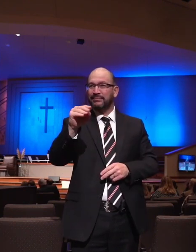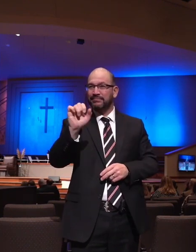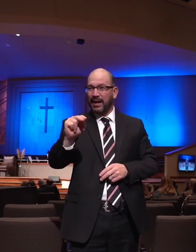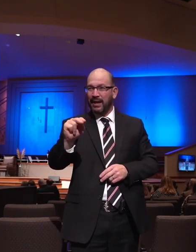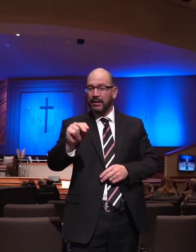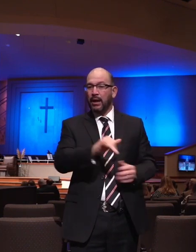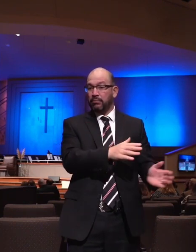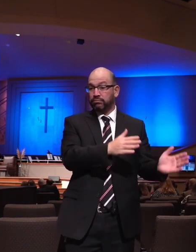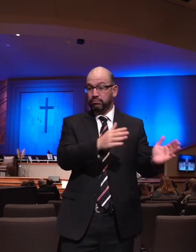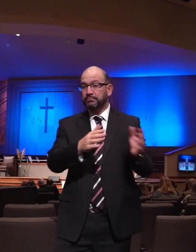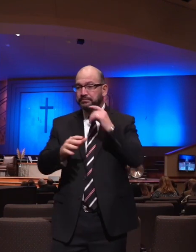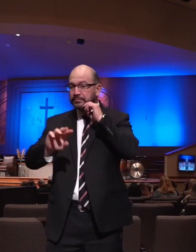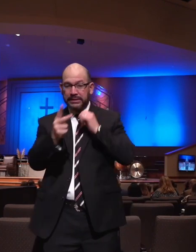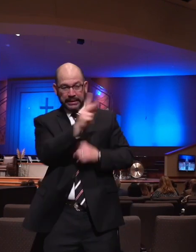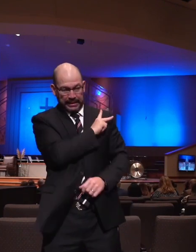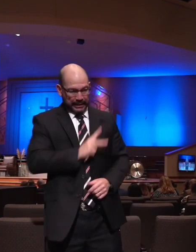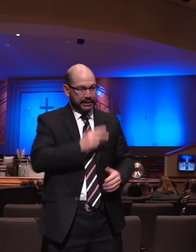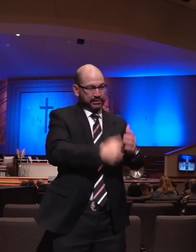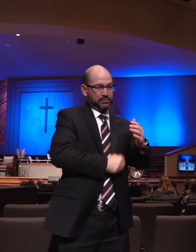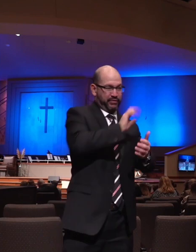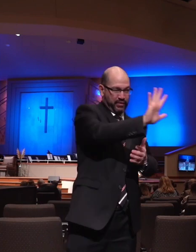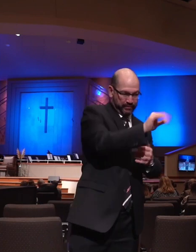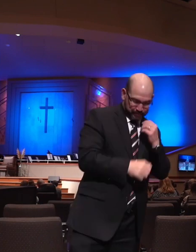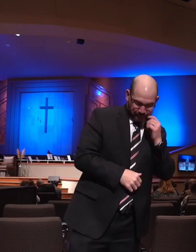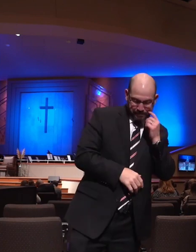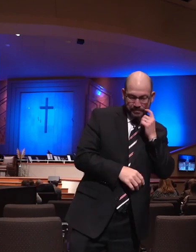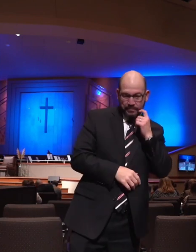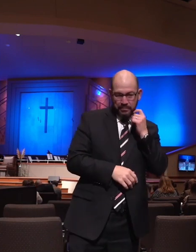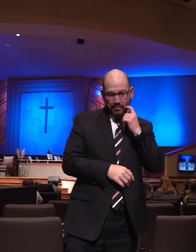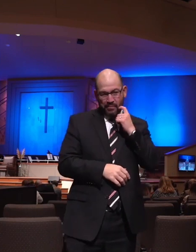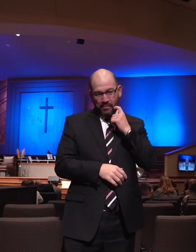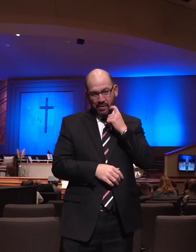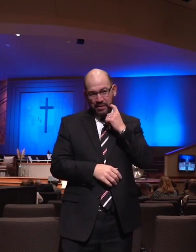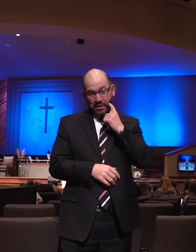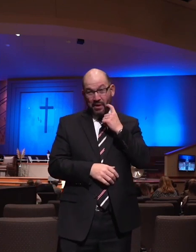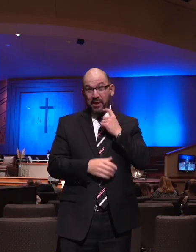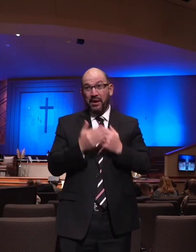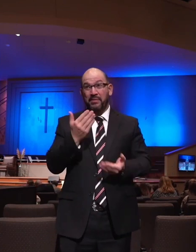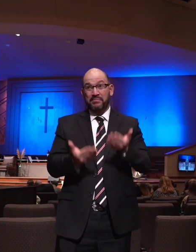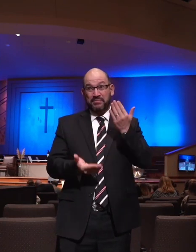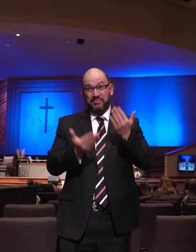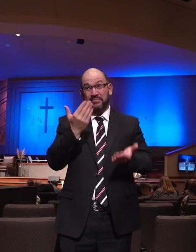and turn to II Kings chapter five maybe the most familiar passage